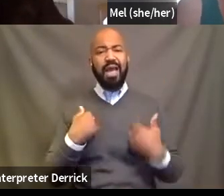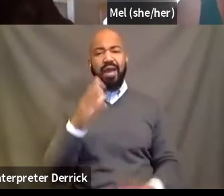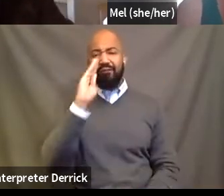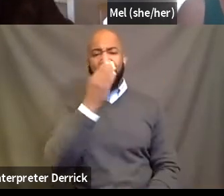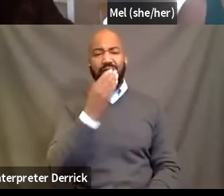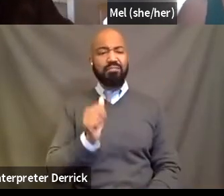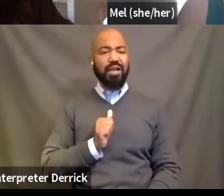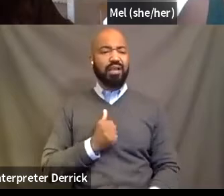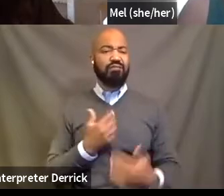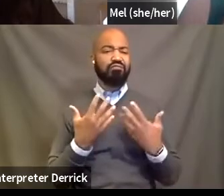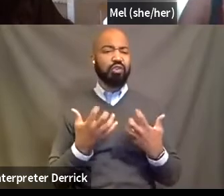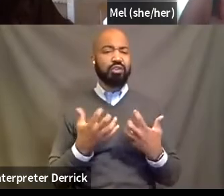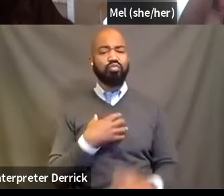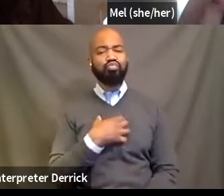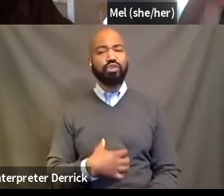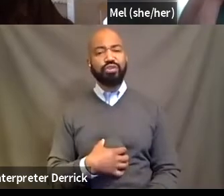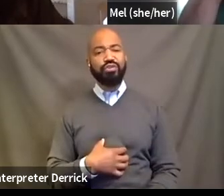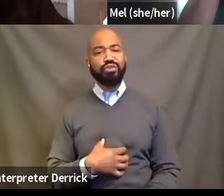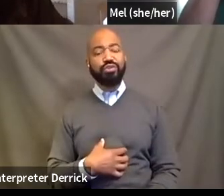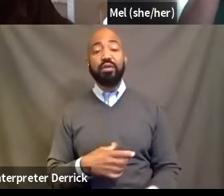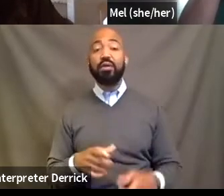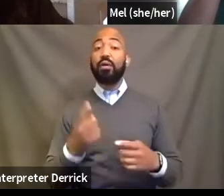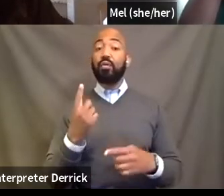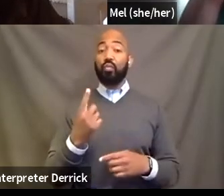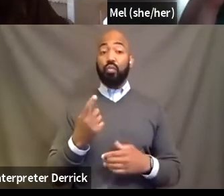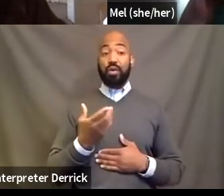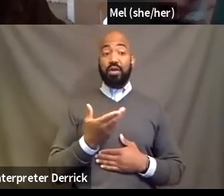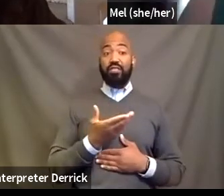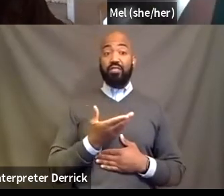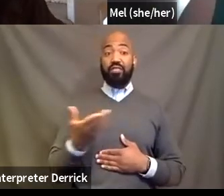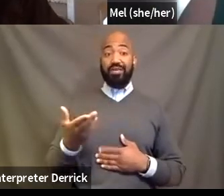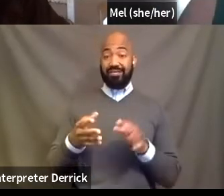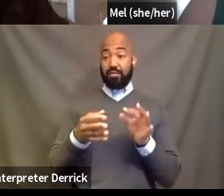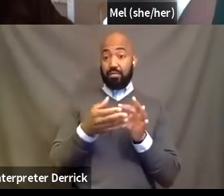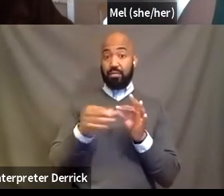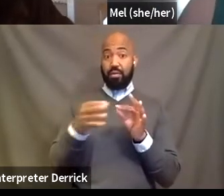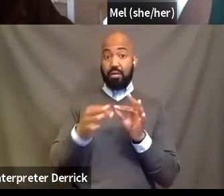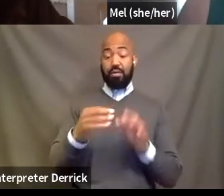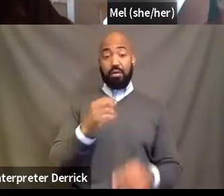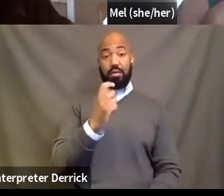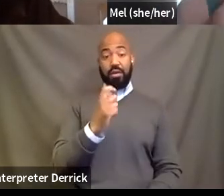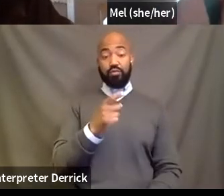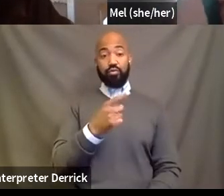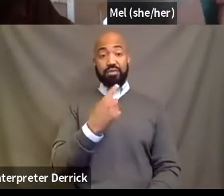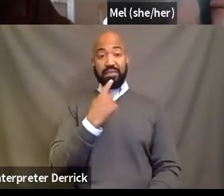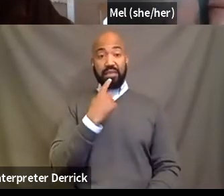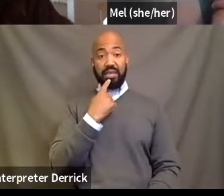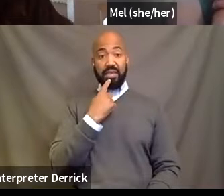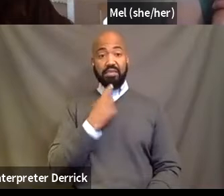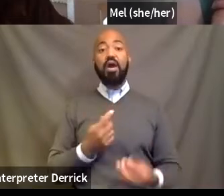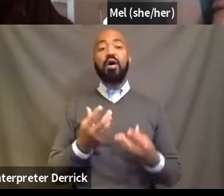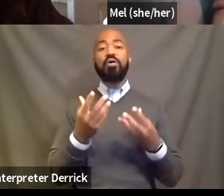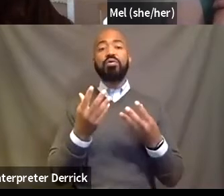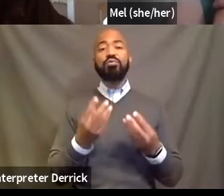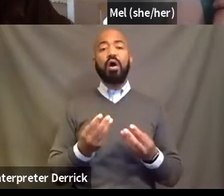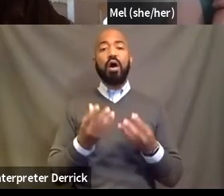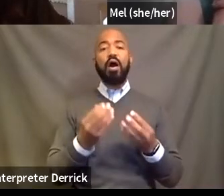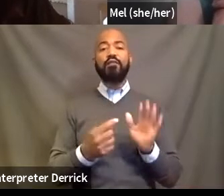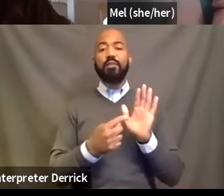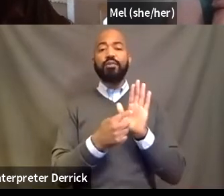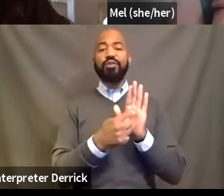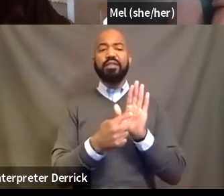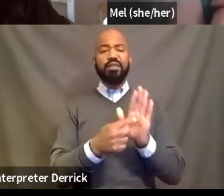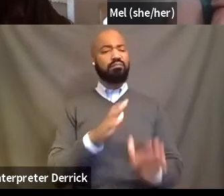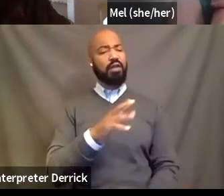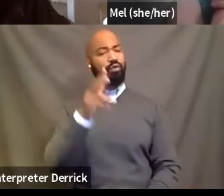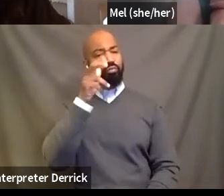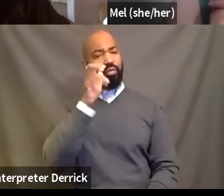Kirya Traber (she/her): there's also braids and everyone's hair, except for mine so even the way you're showing up to this live events there is a very intentional coordinated but distinct presentation.